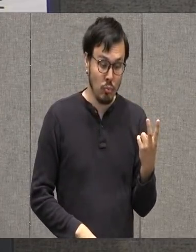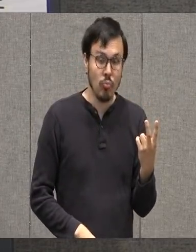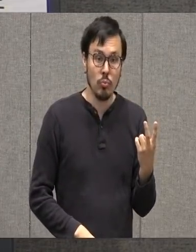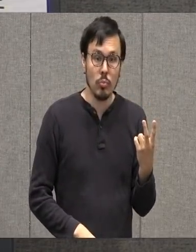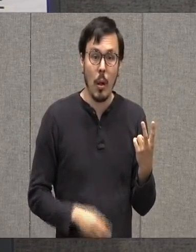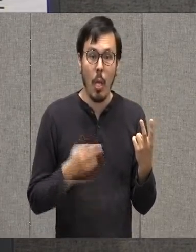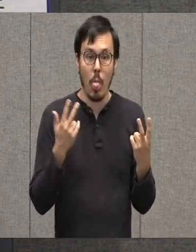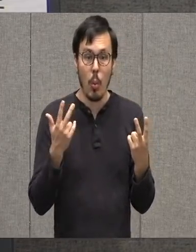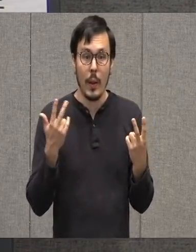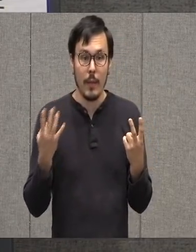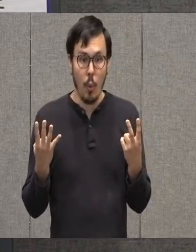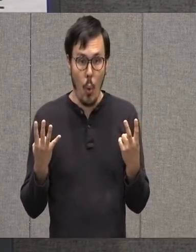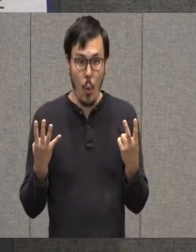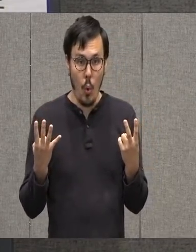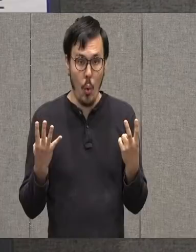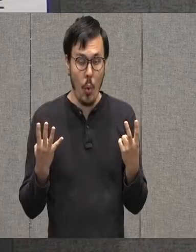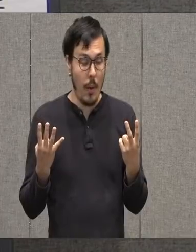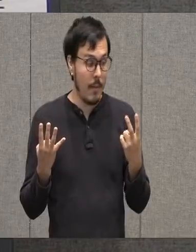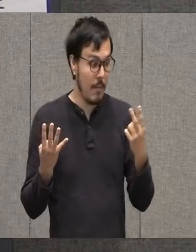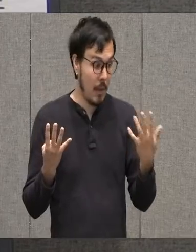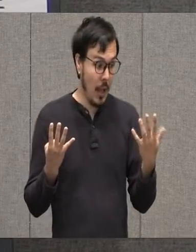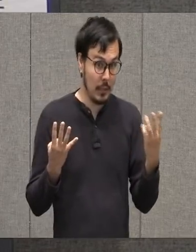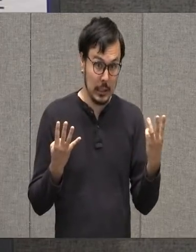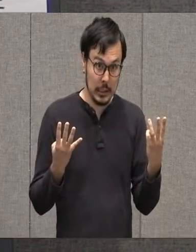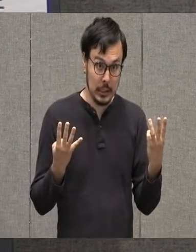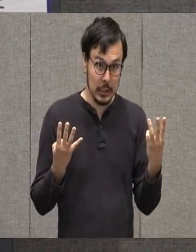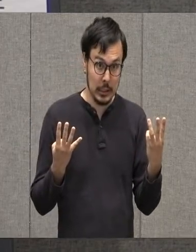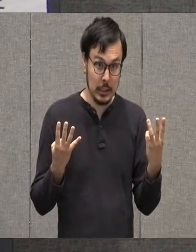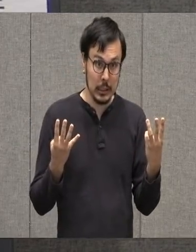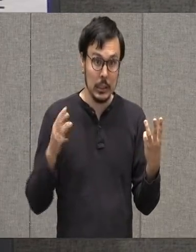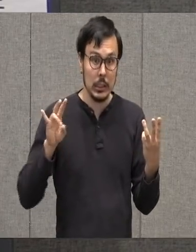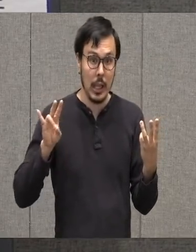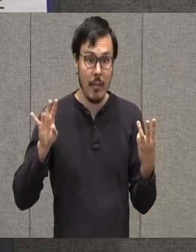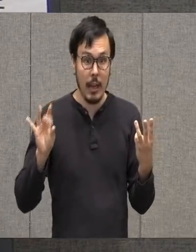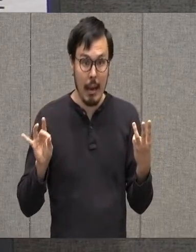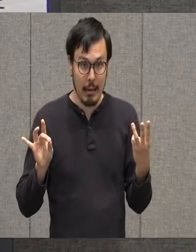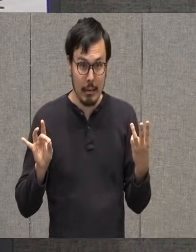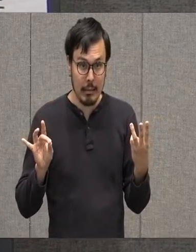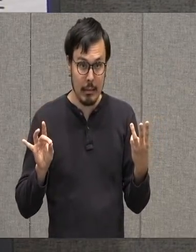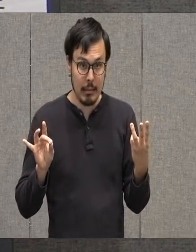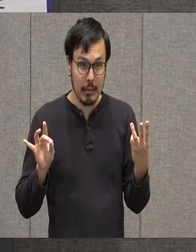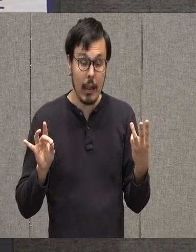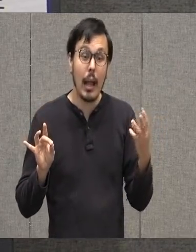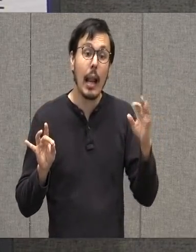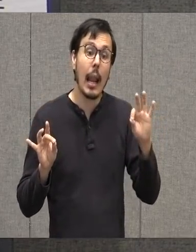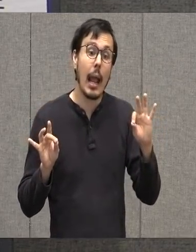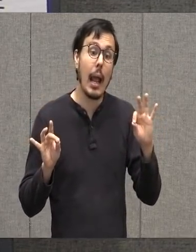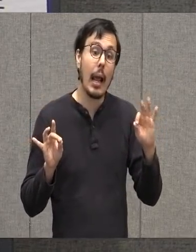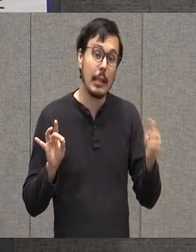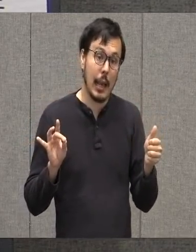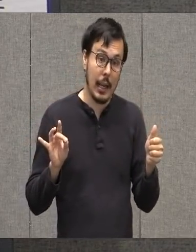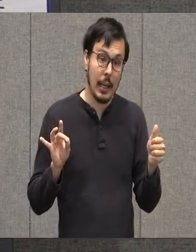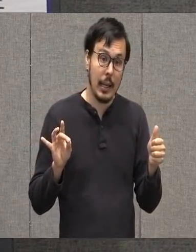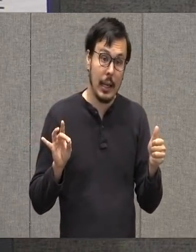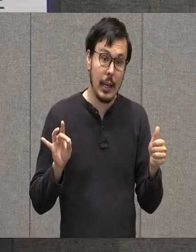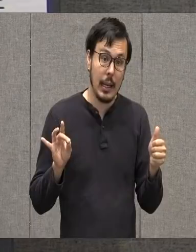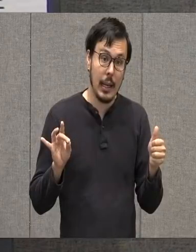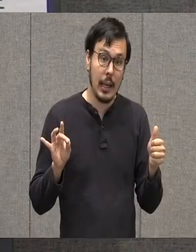five, six, seven, eight, nine, 10,